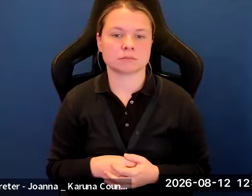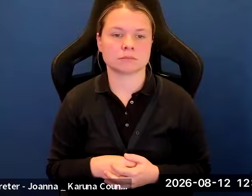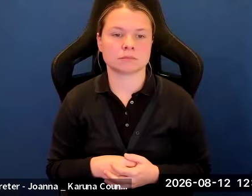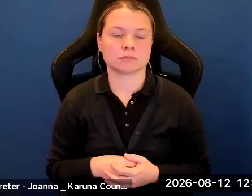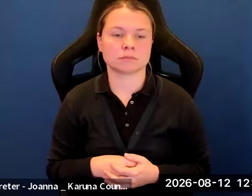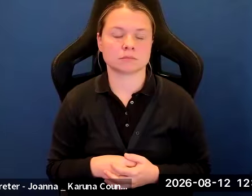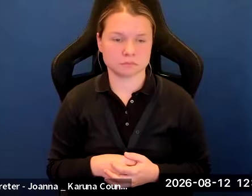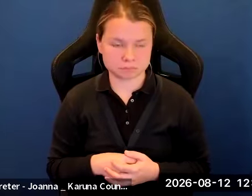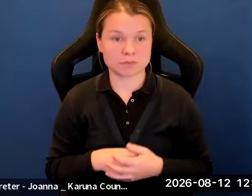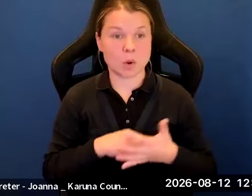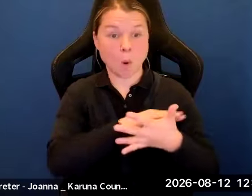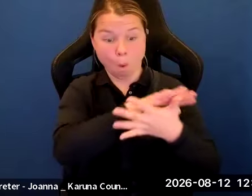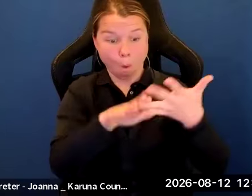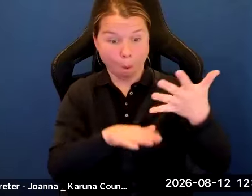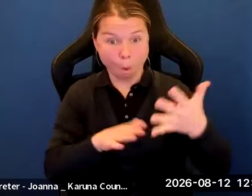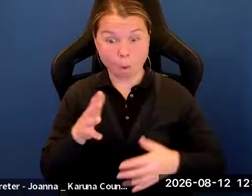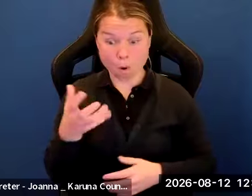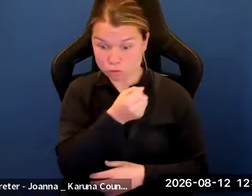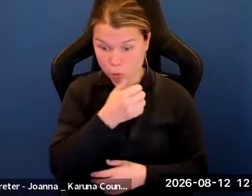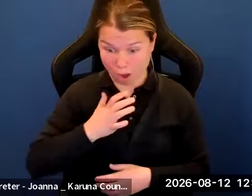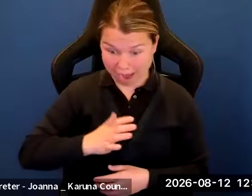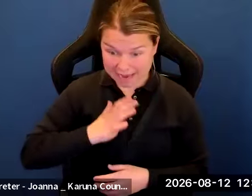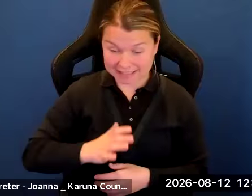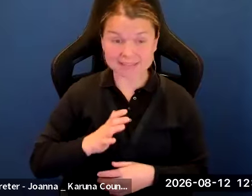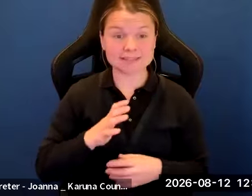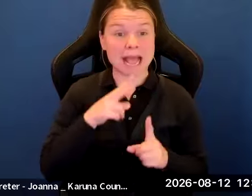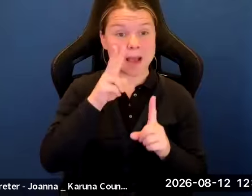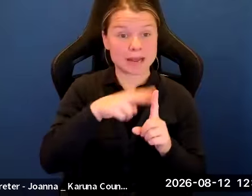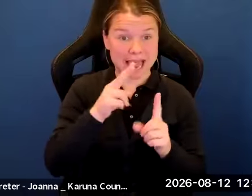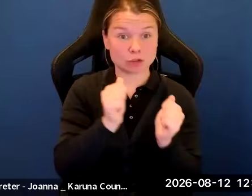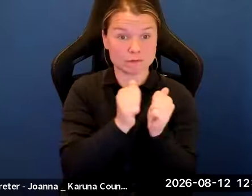institutional letterhead, if possible.